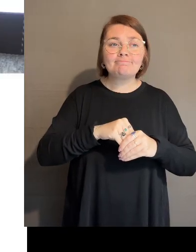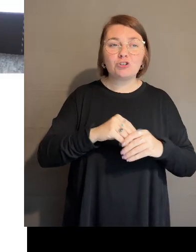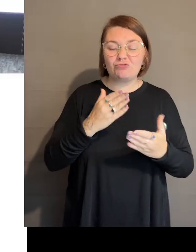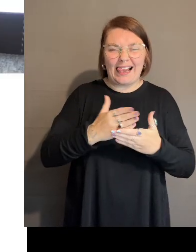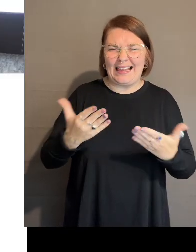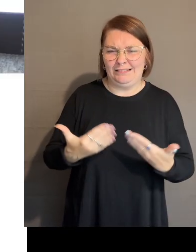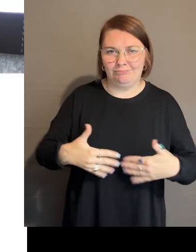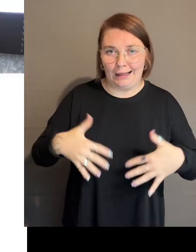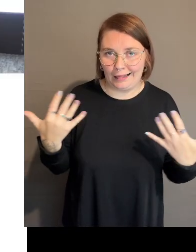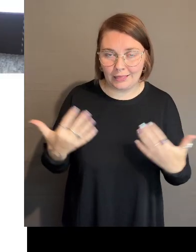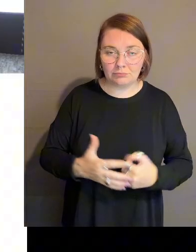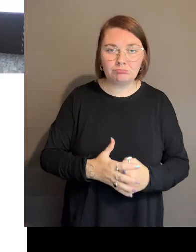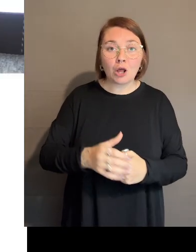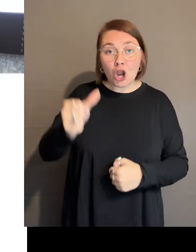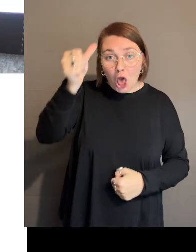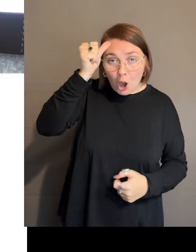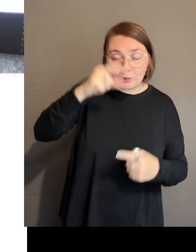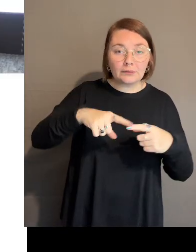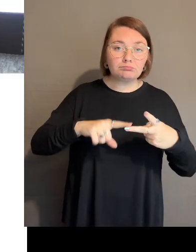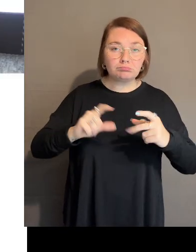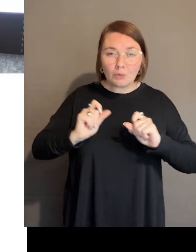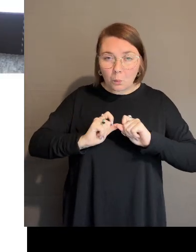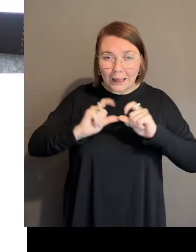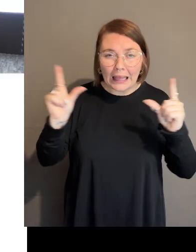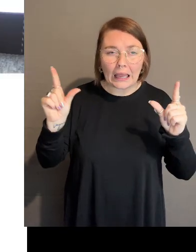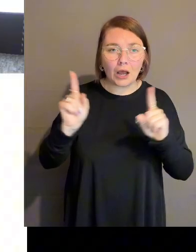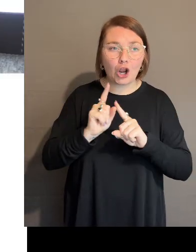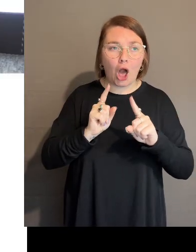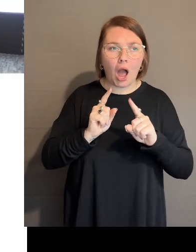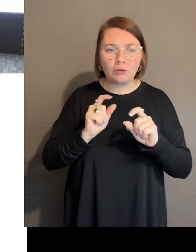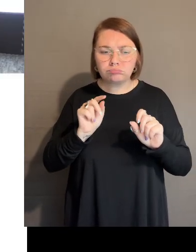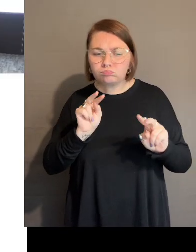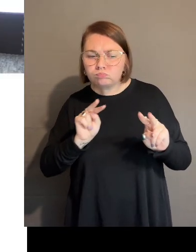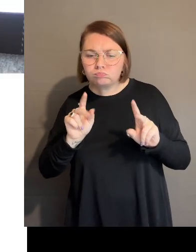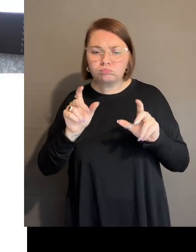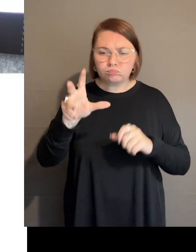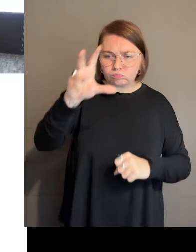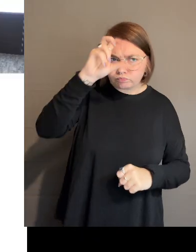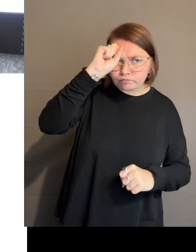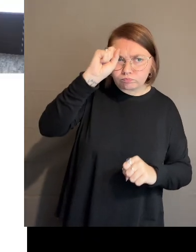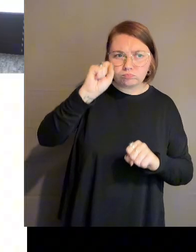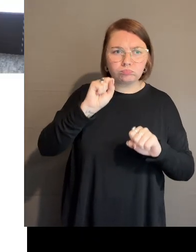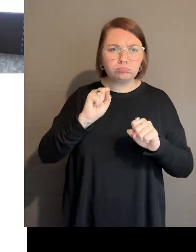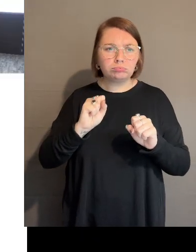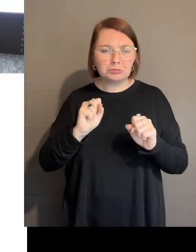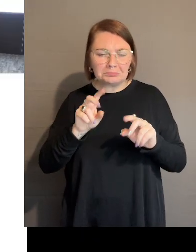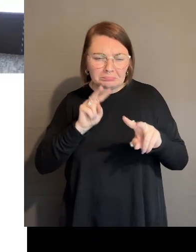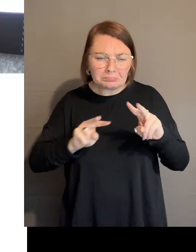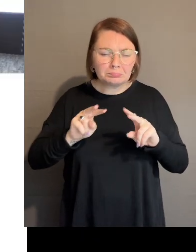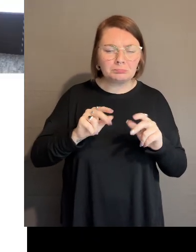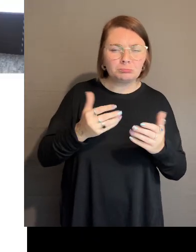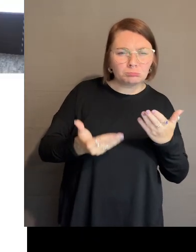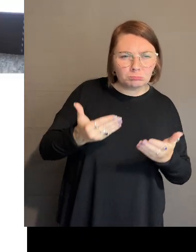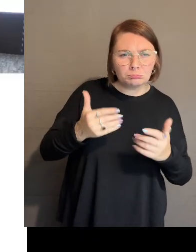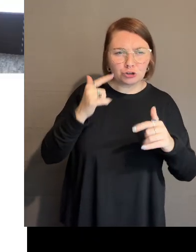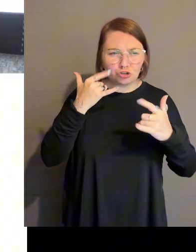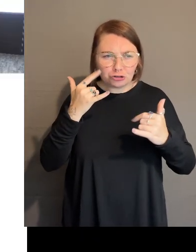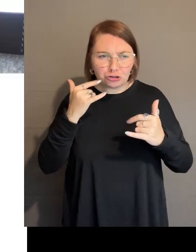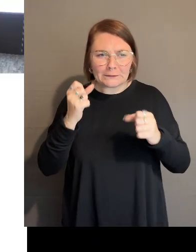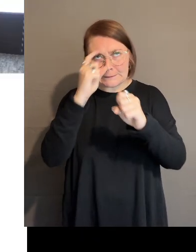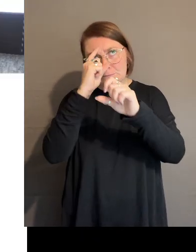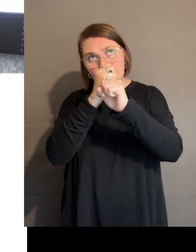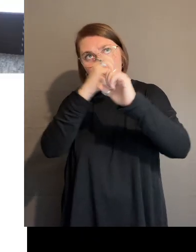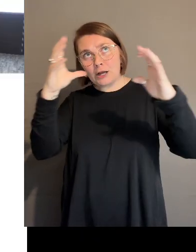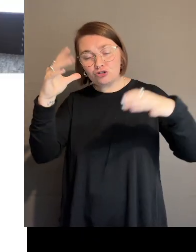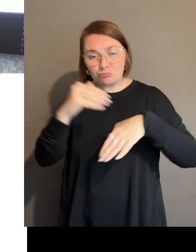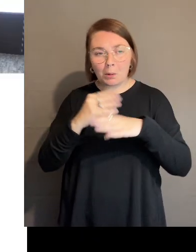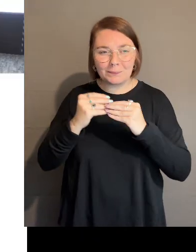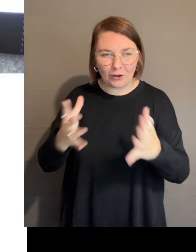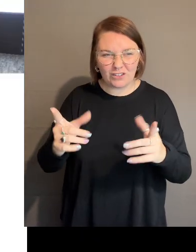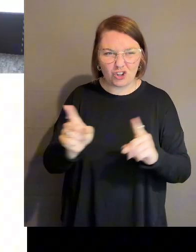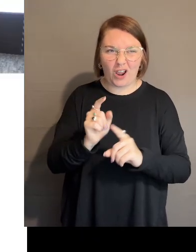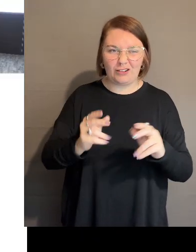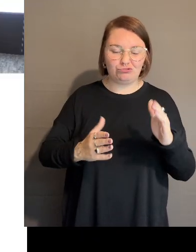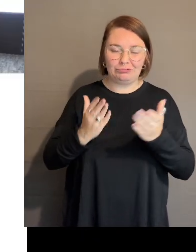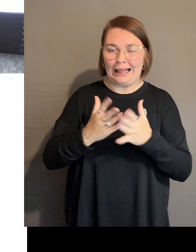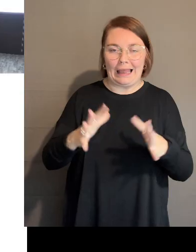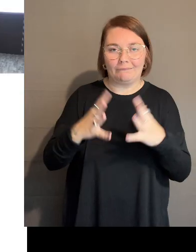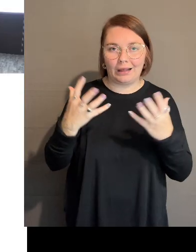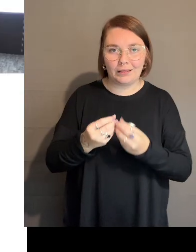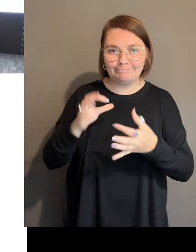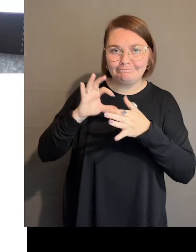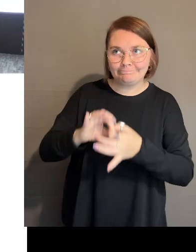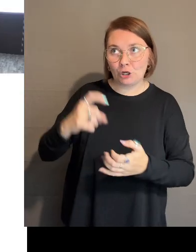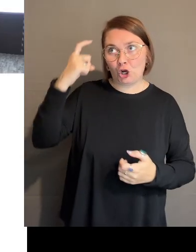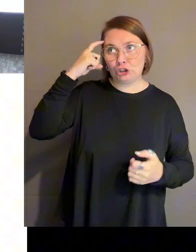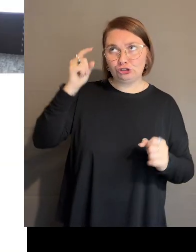really anything. Knowing and awareness, such as perceiving, conceiving, remembering, reasoning, judging, imagining, and problem solving. So it's basically the entire kitchen sink.